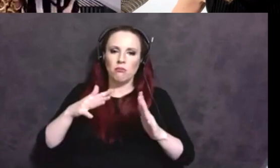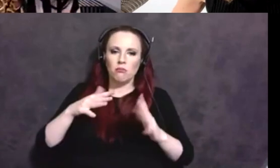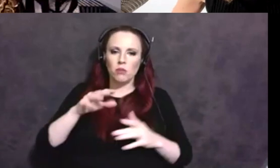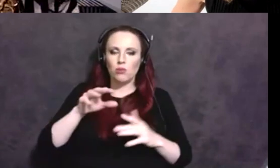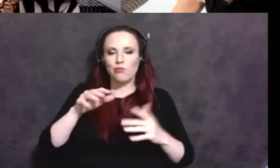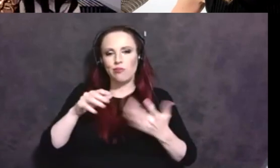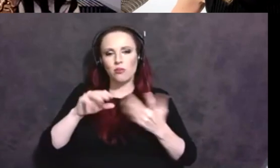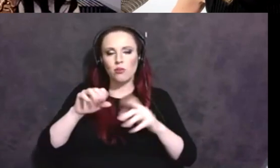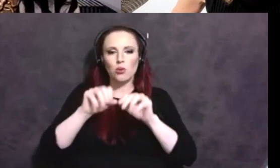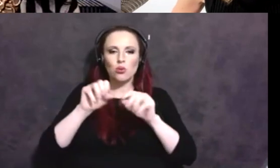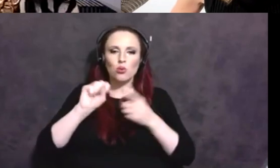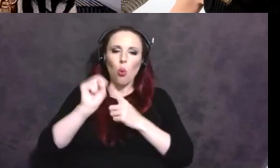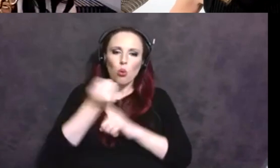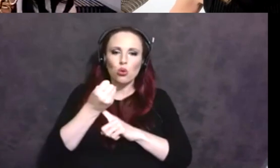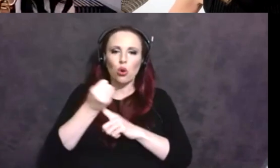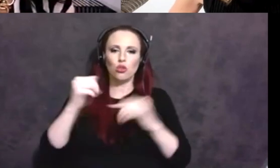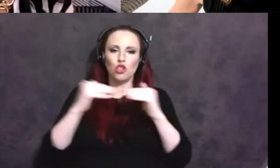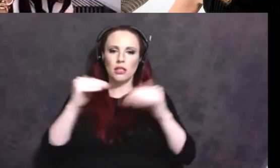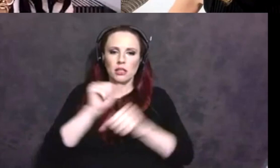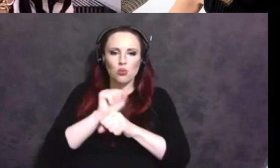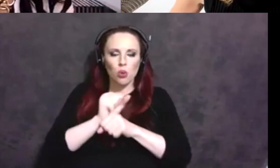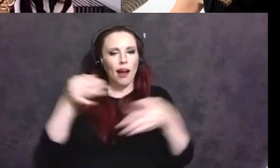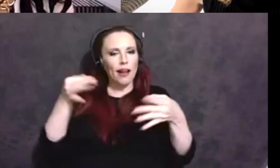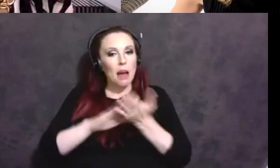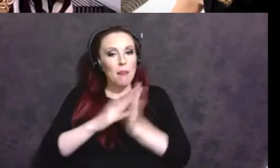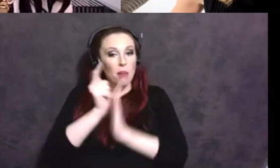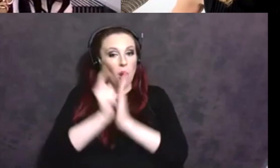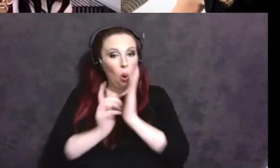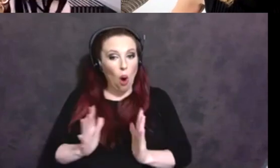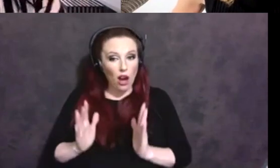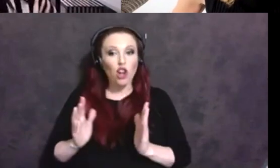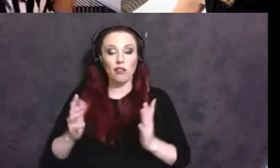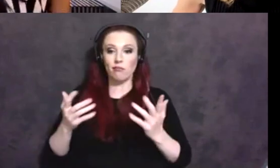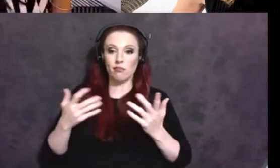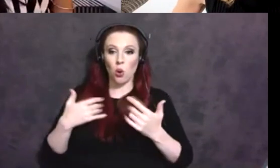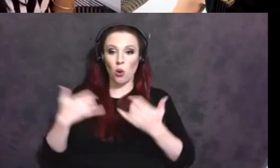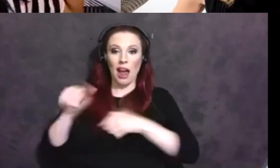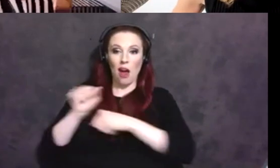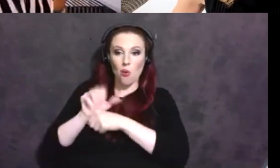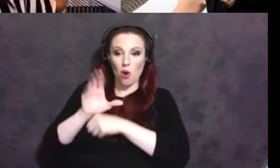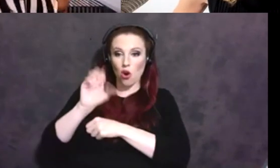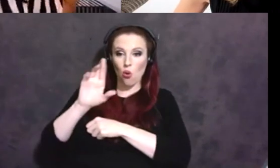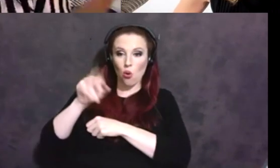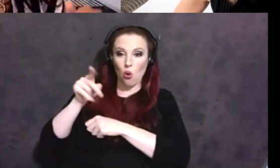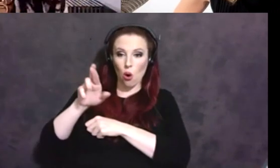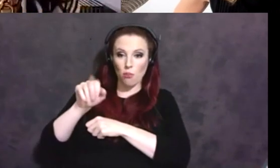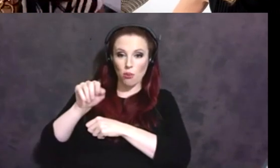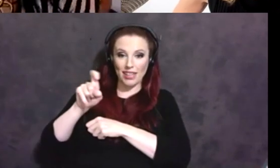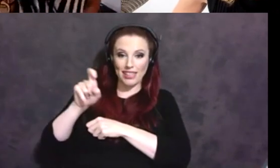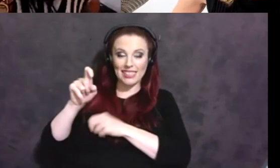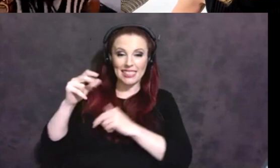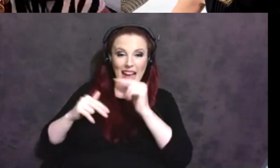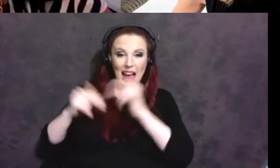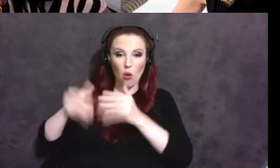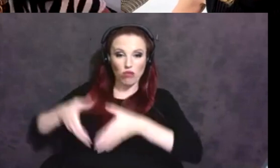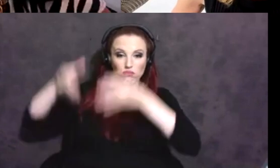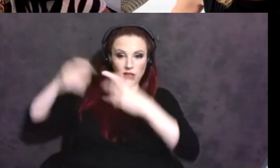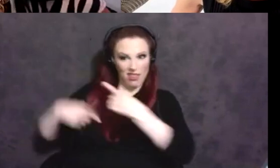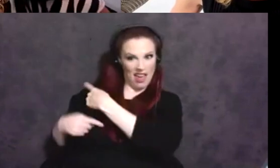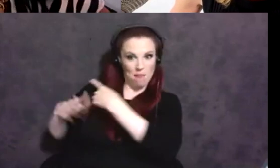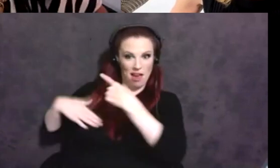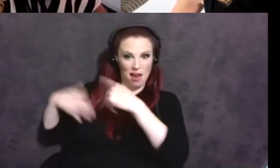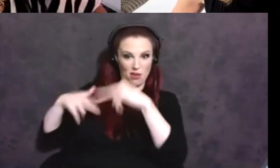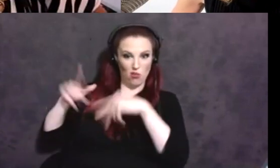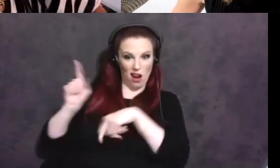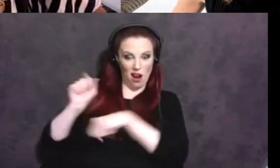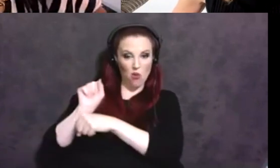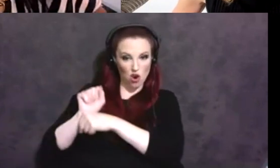a lot. Really struggled with my identity. I decided to become a lawyer and found myself